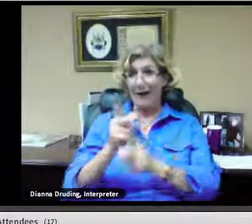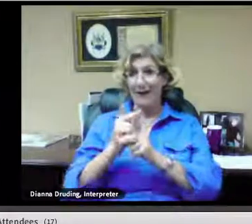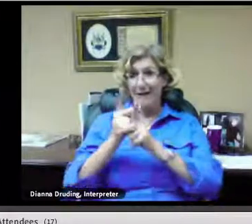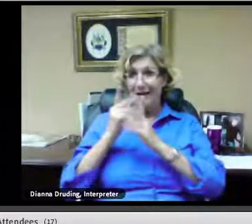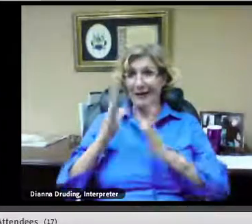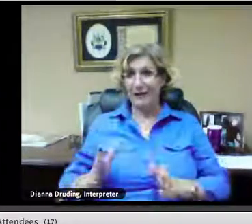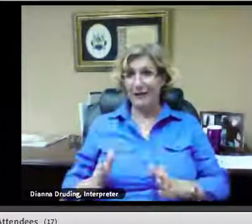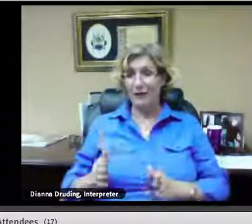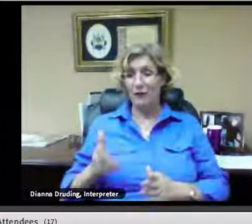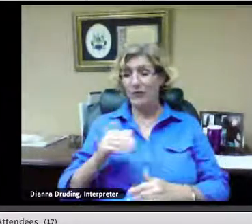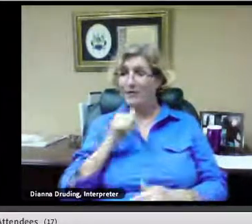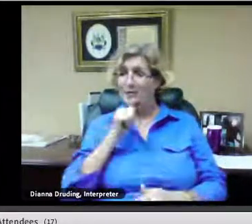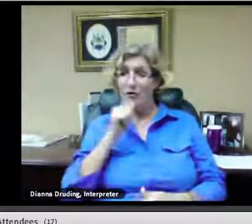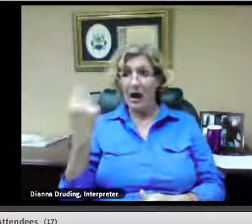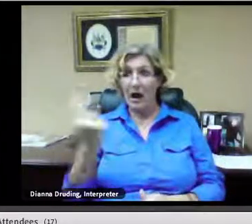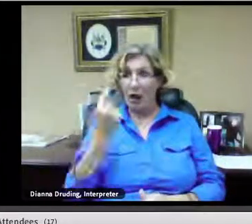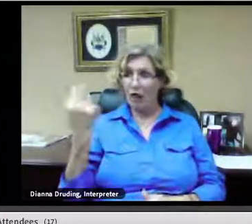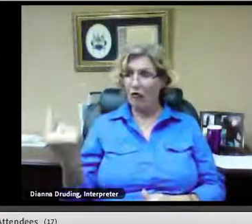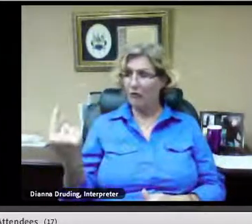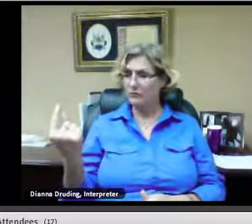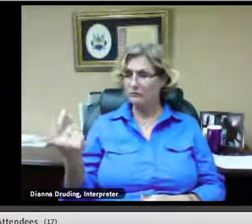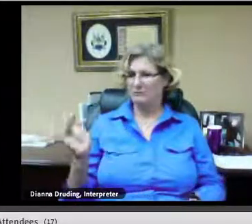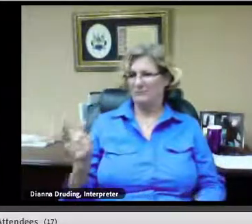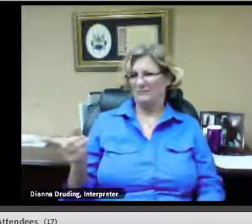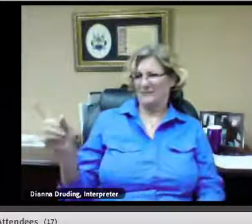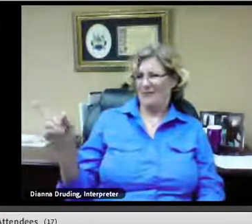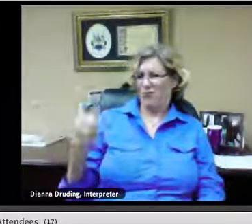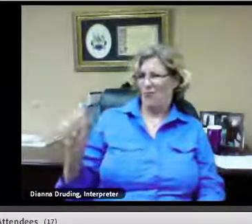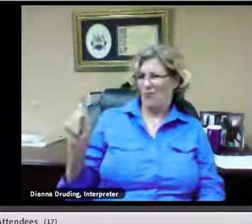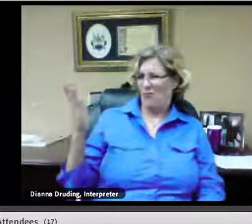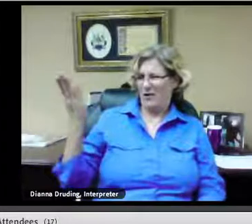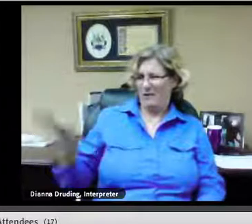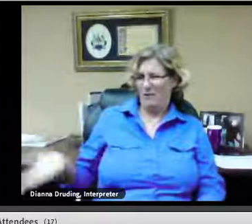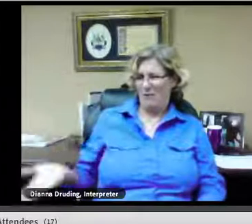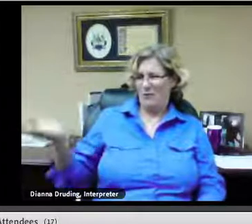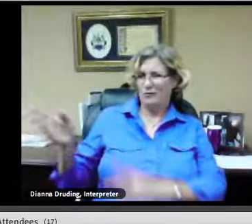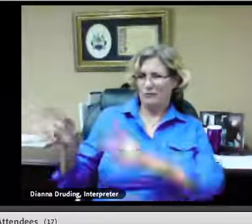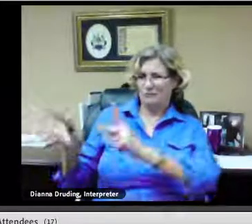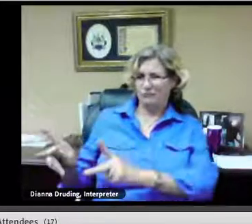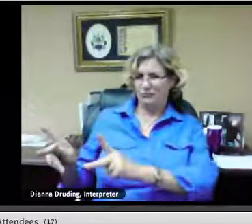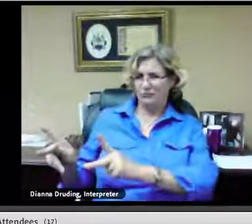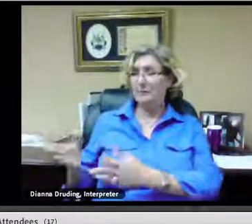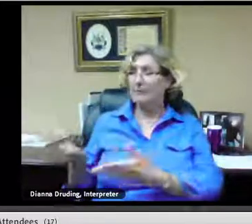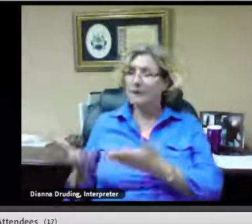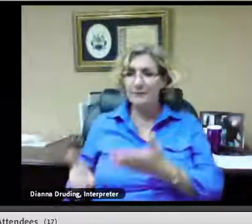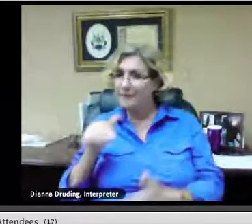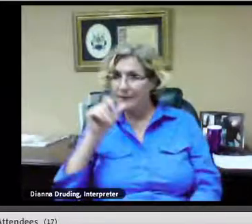They might not need or want help. Okay? Another way we can do this, this is another one of the handouts, person-first language